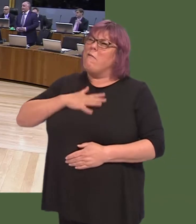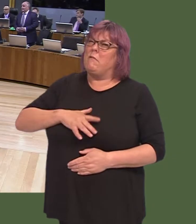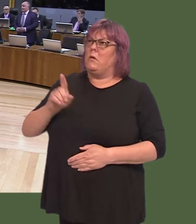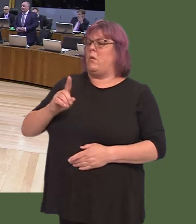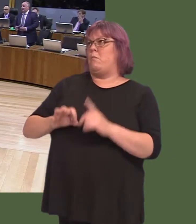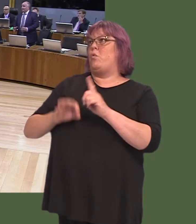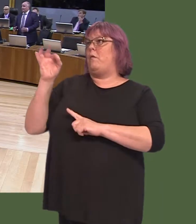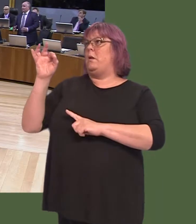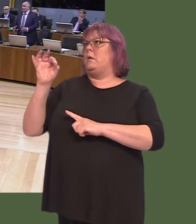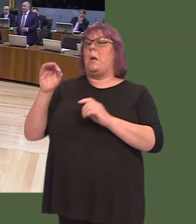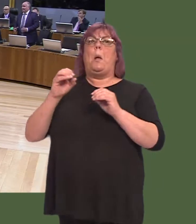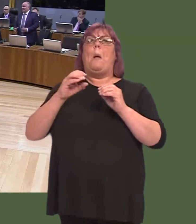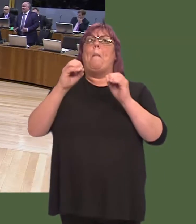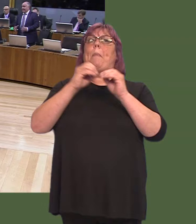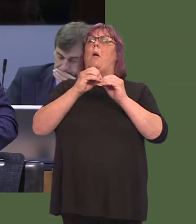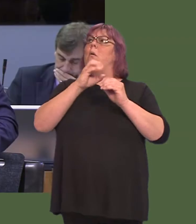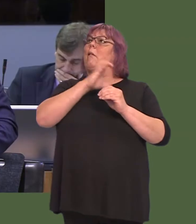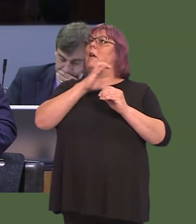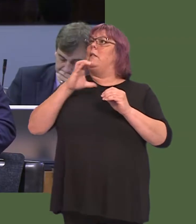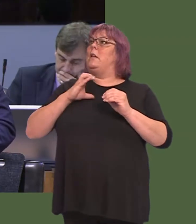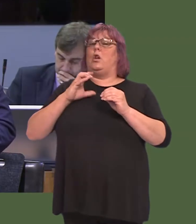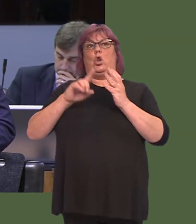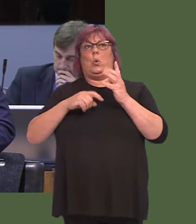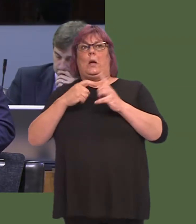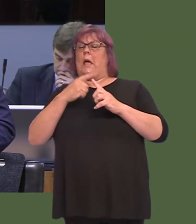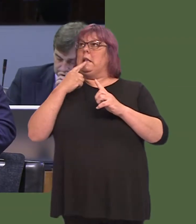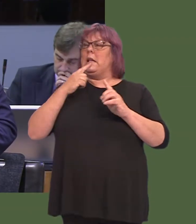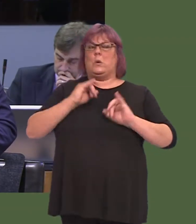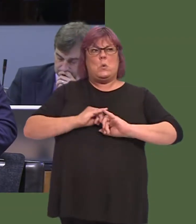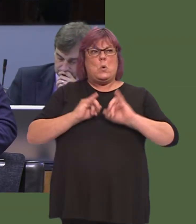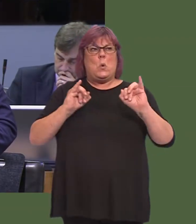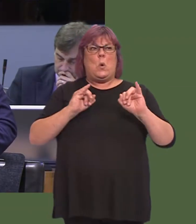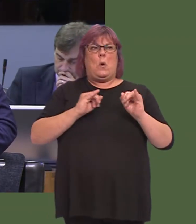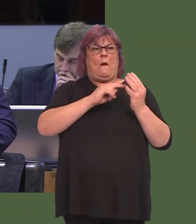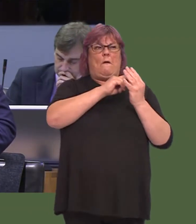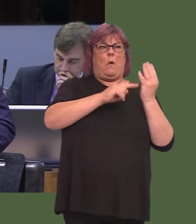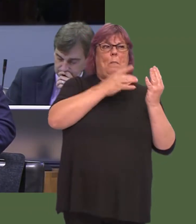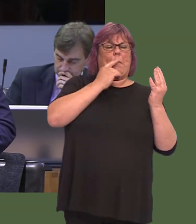As I said, Bowel Cancer UK says it is a national crisis that one in four people are waiting